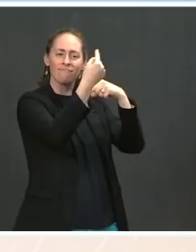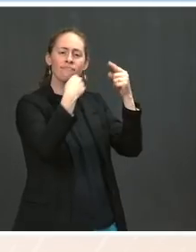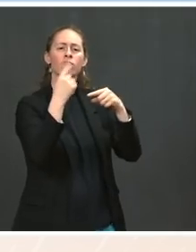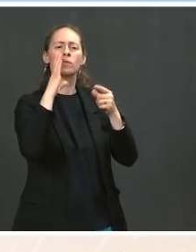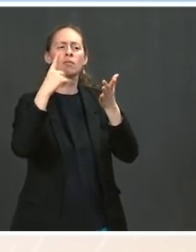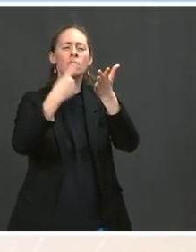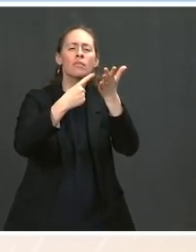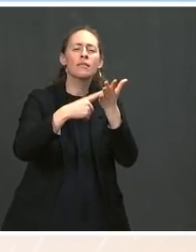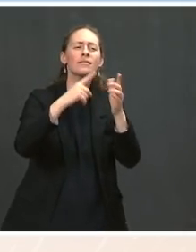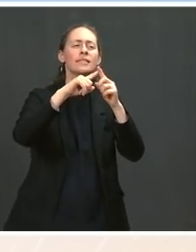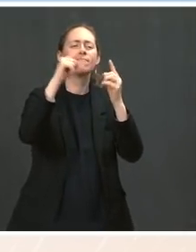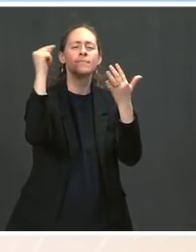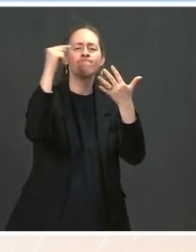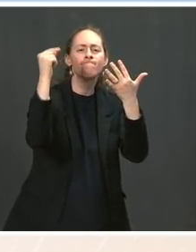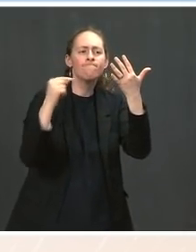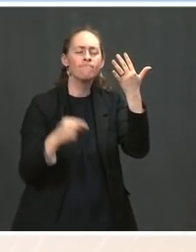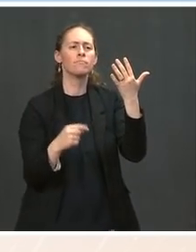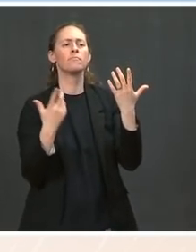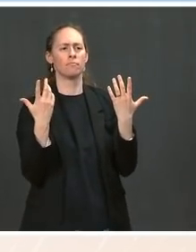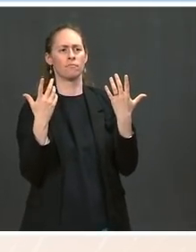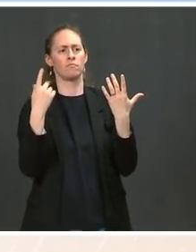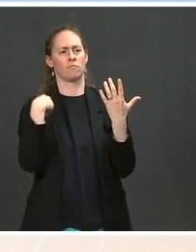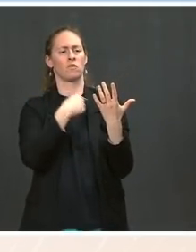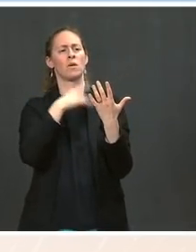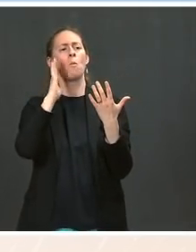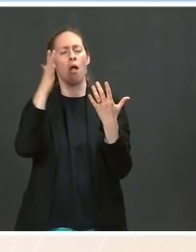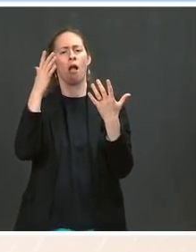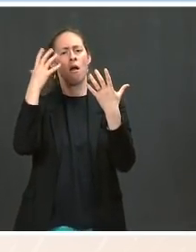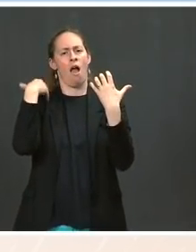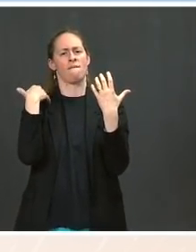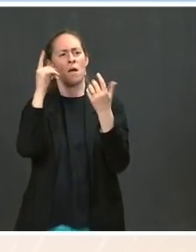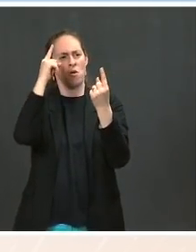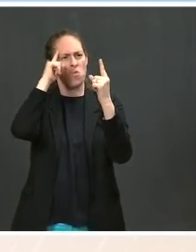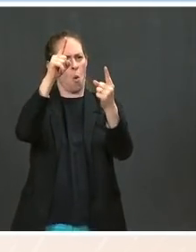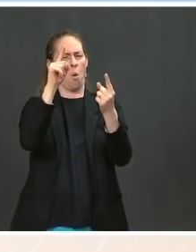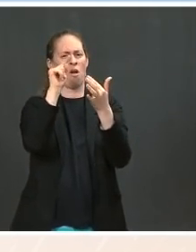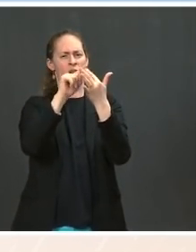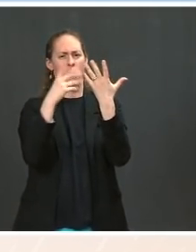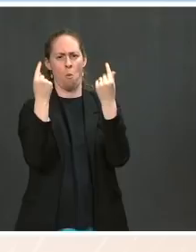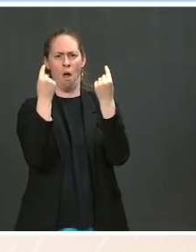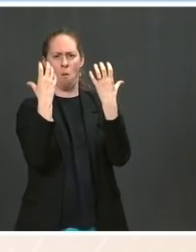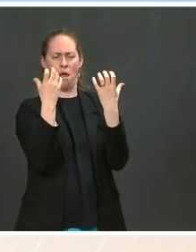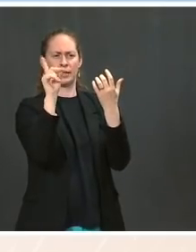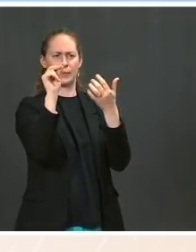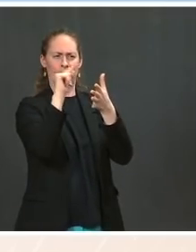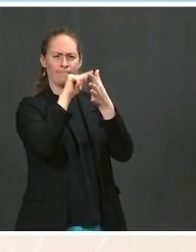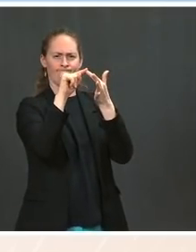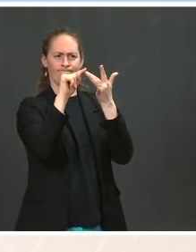for reaching the goals as set out by global glimate [sic] climate, I should say -- objectives.